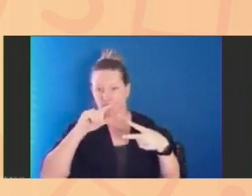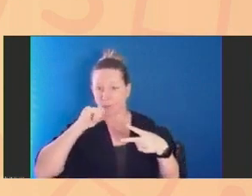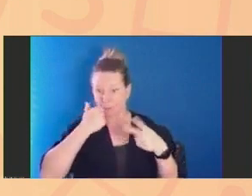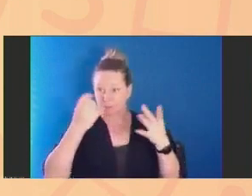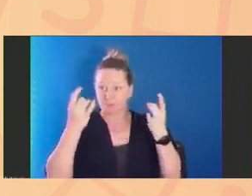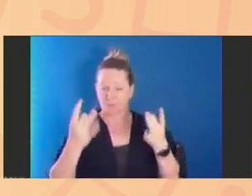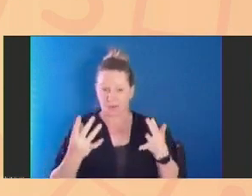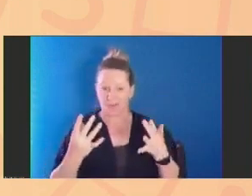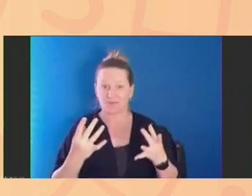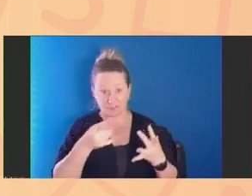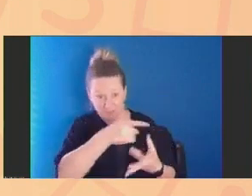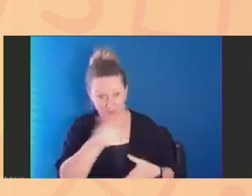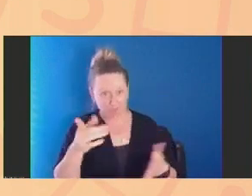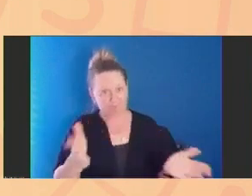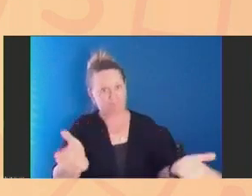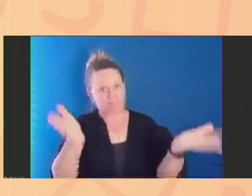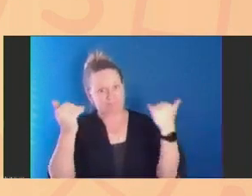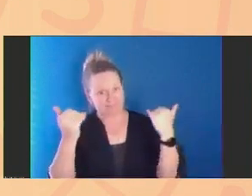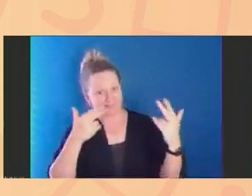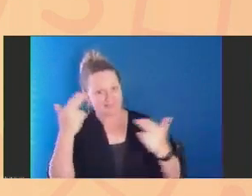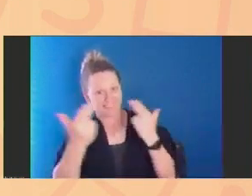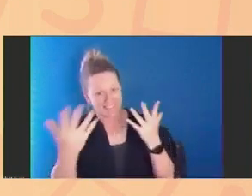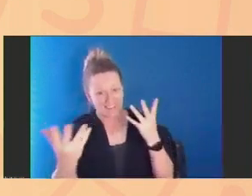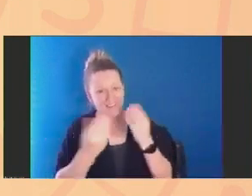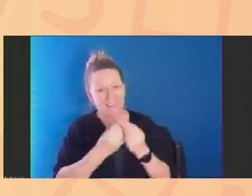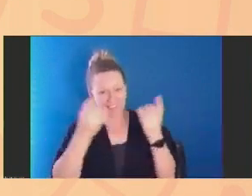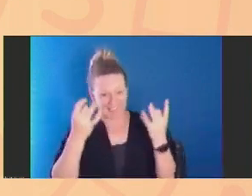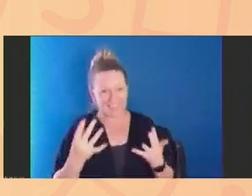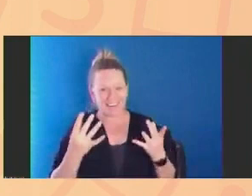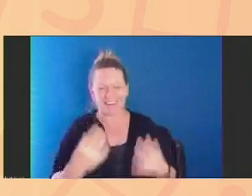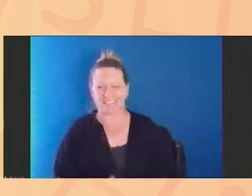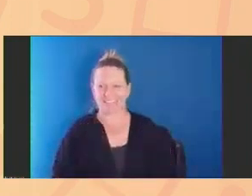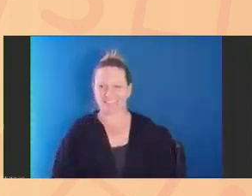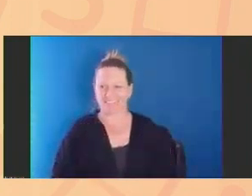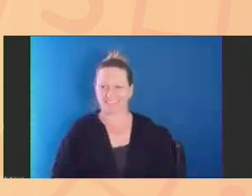You guys wanna join in? You want. Ready? So I'll sing the first line and (UNKNOWN).